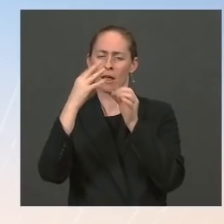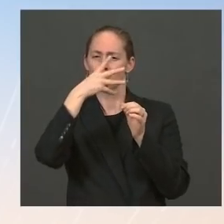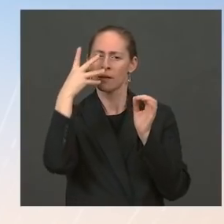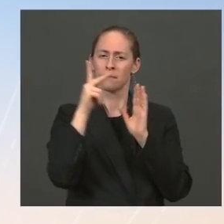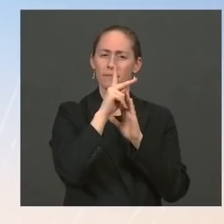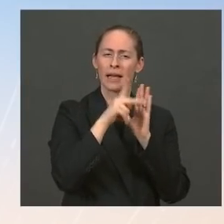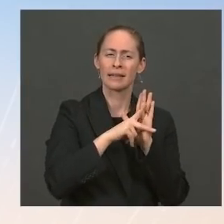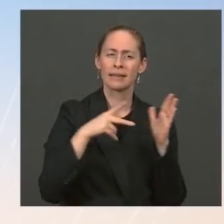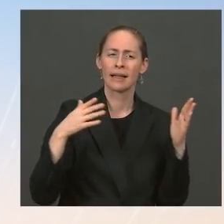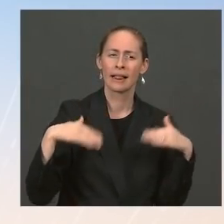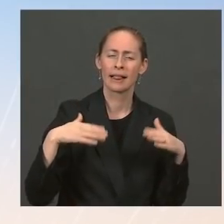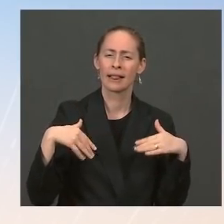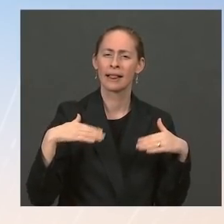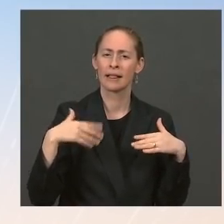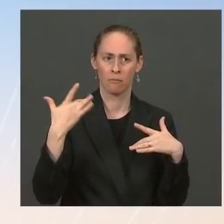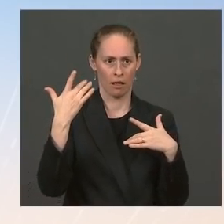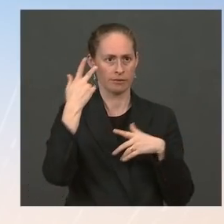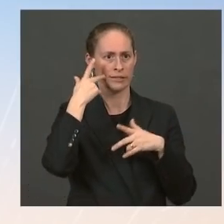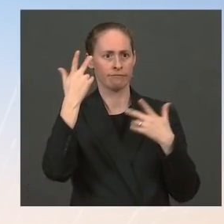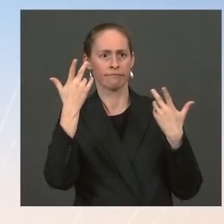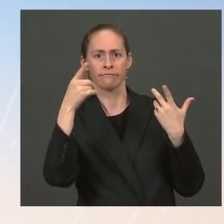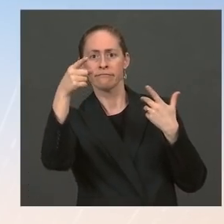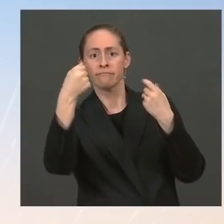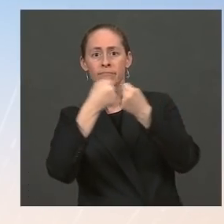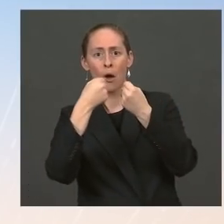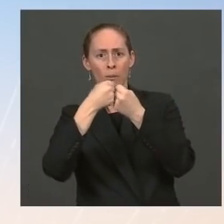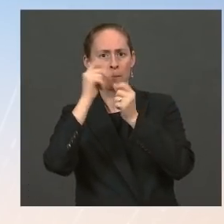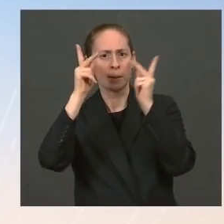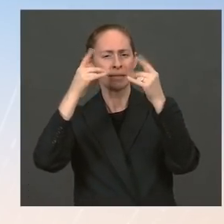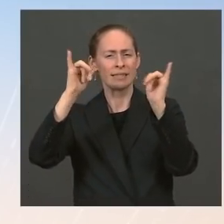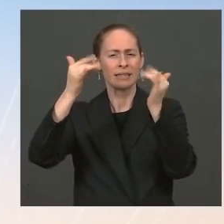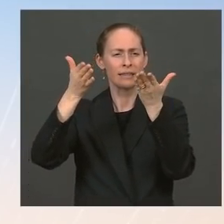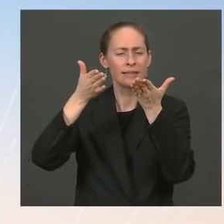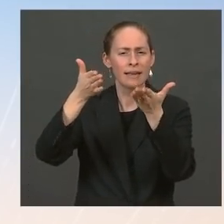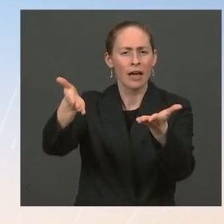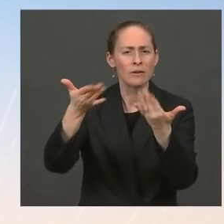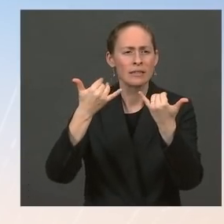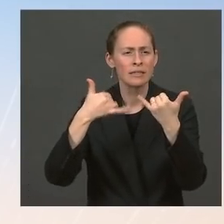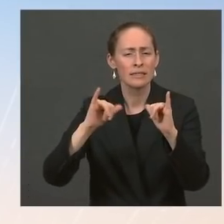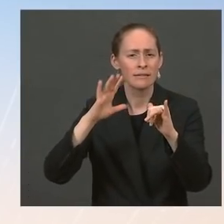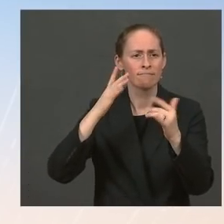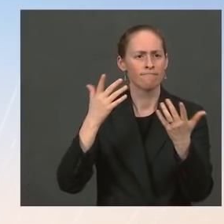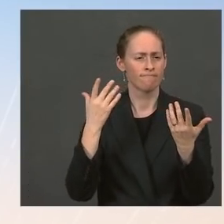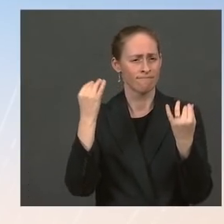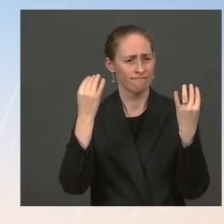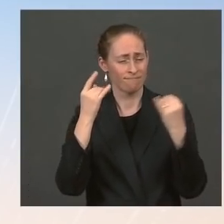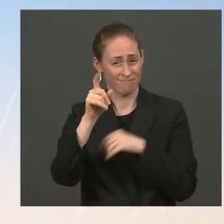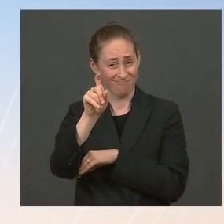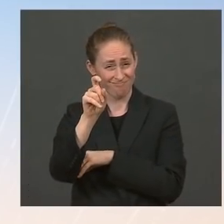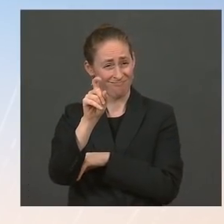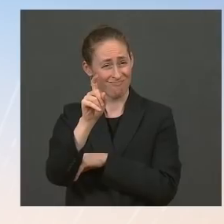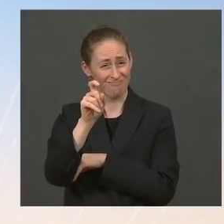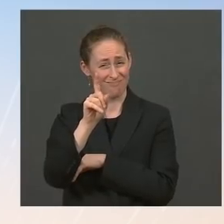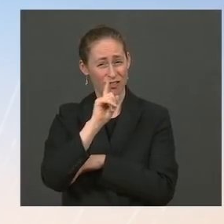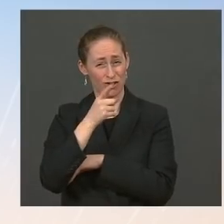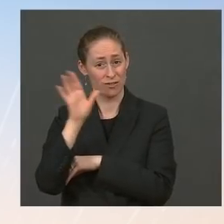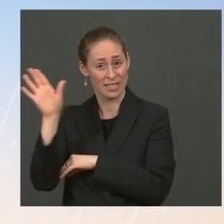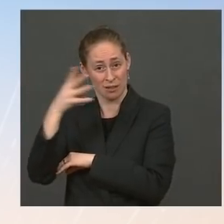Do you think the administration has a cohesive immigration policy? And how would you characterize it? Ms. Psaki: We do. We have a --